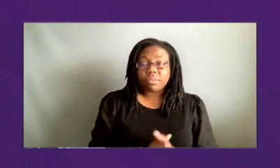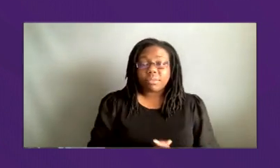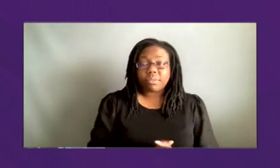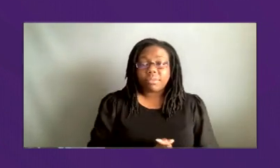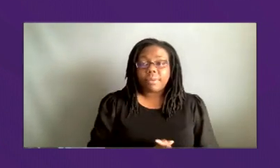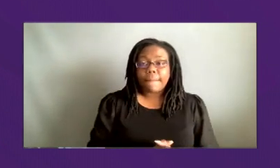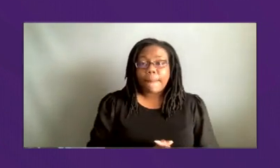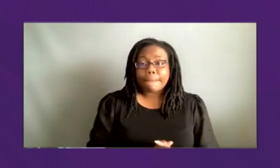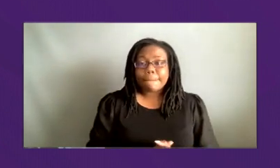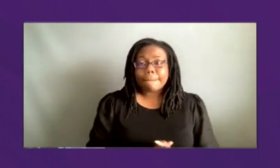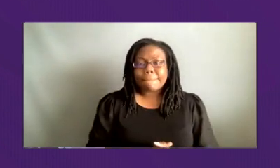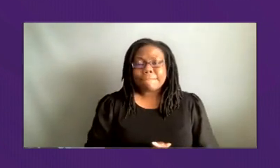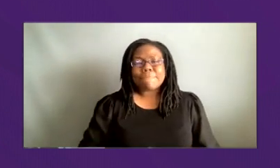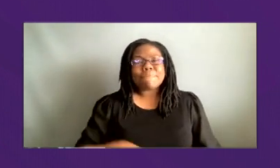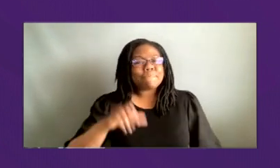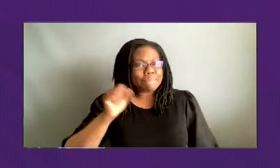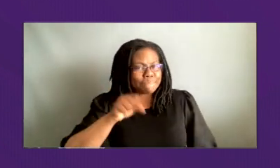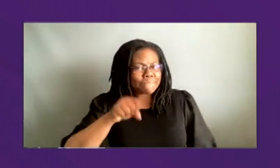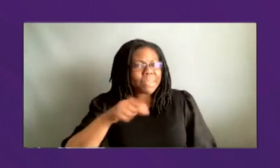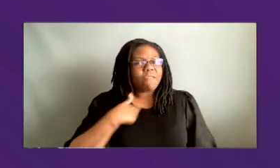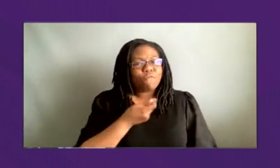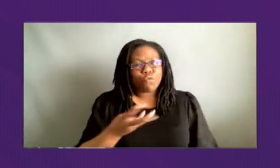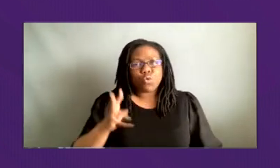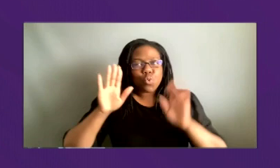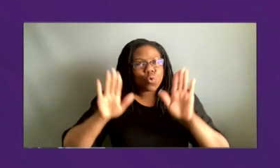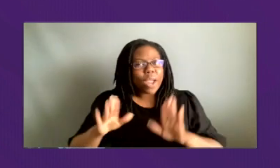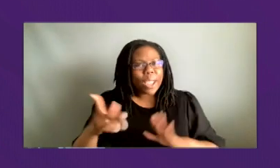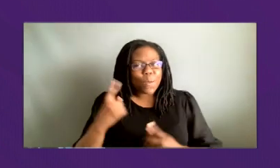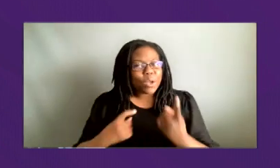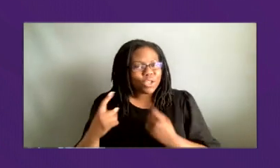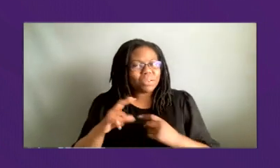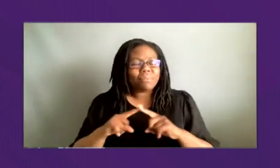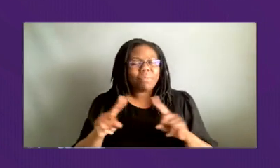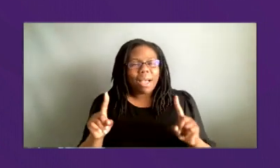There were a couple of great questions, but some of them we do encourage you all to reach out to us